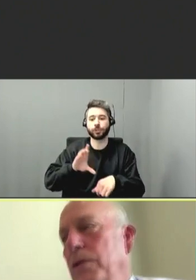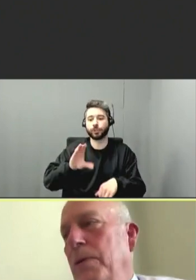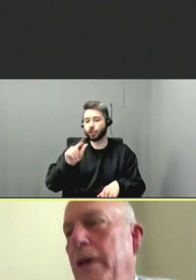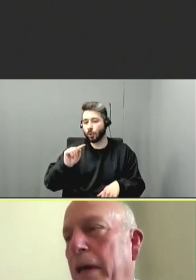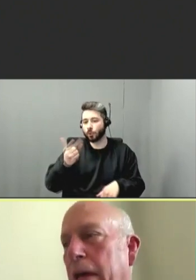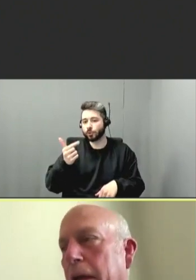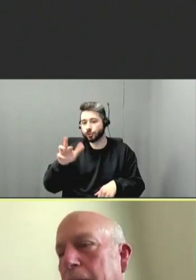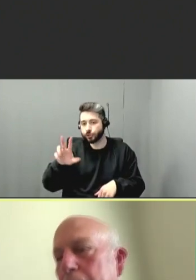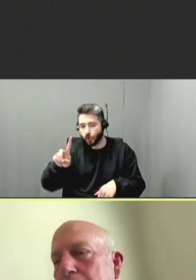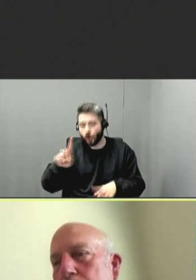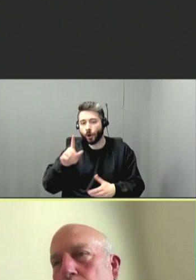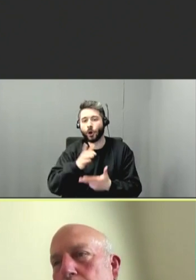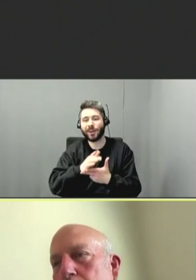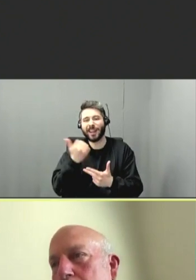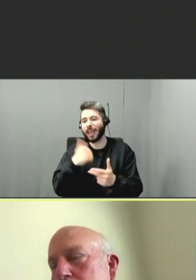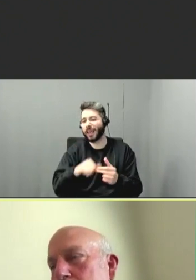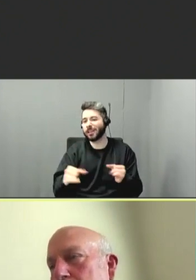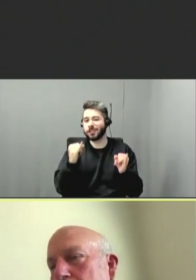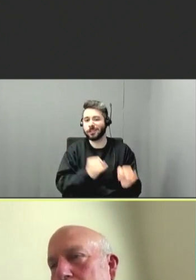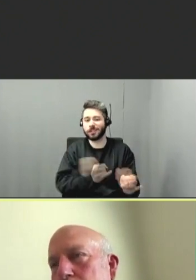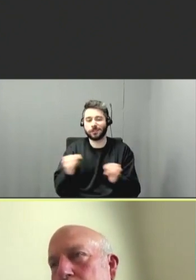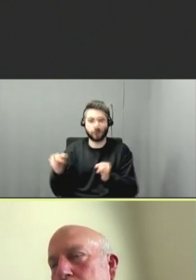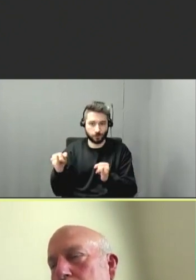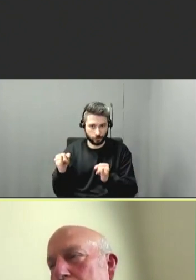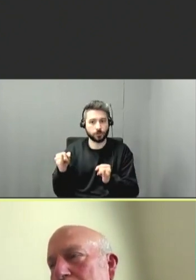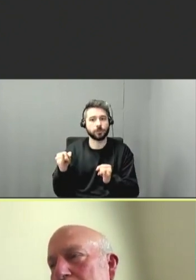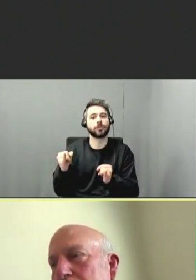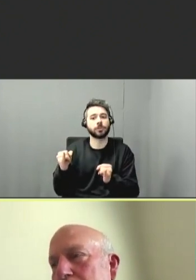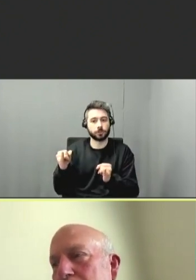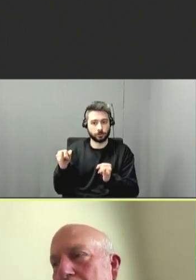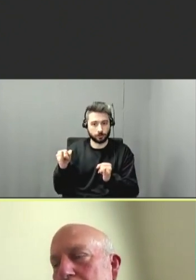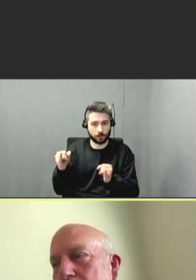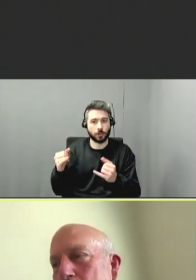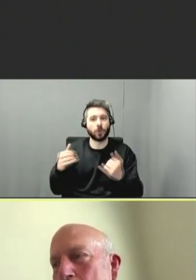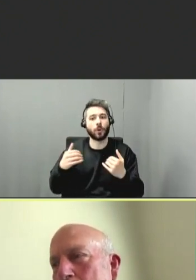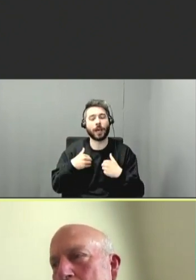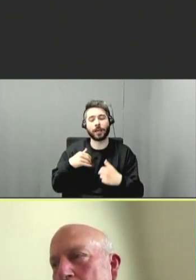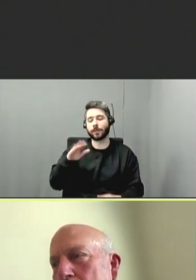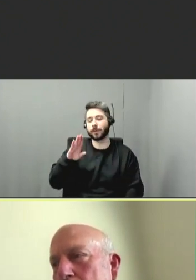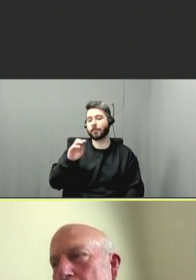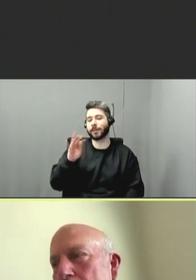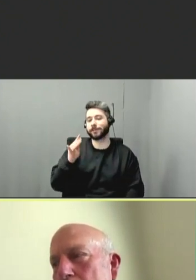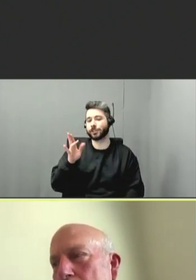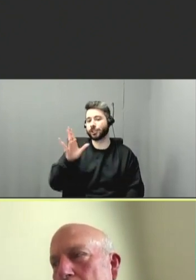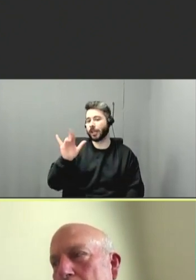any individual that is entitled to a beneficiary status.